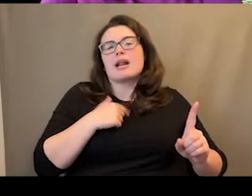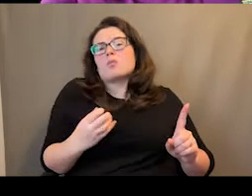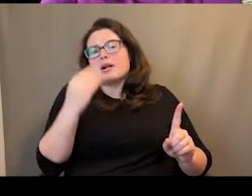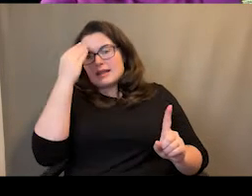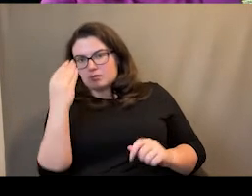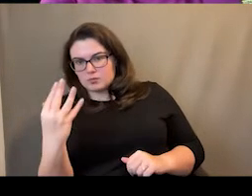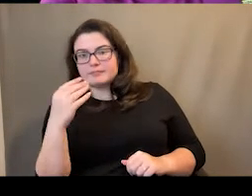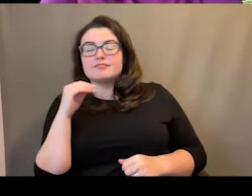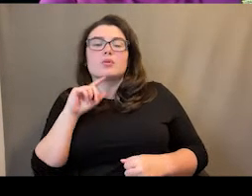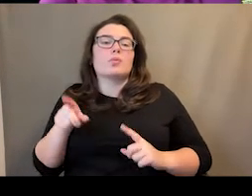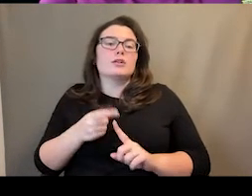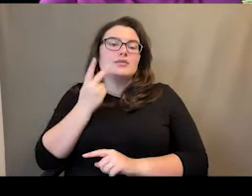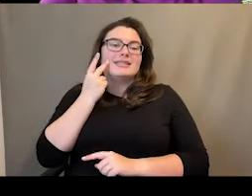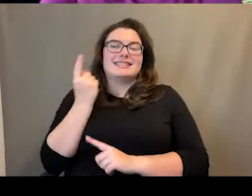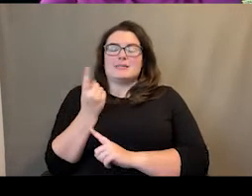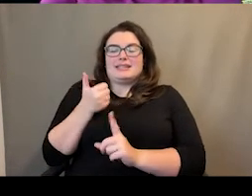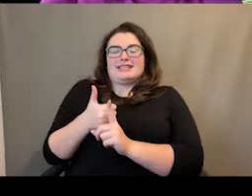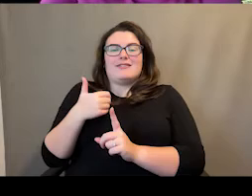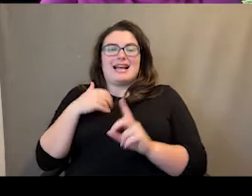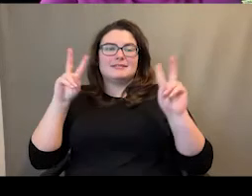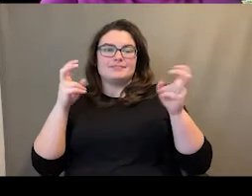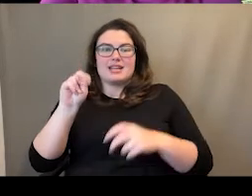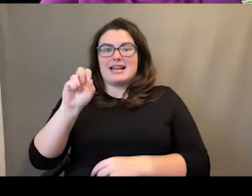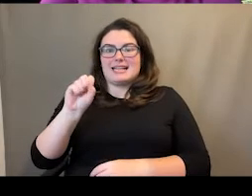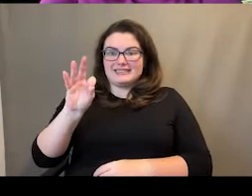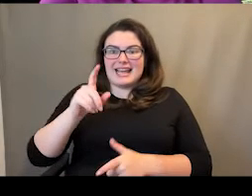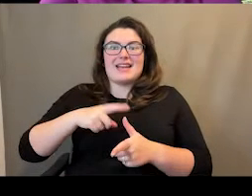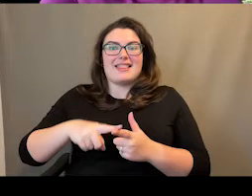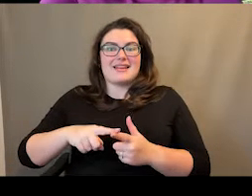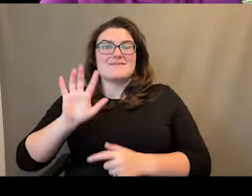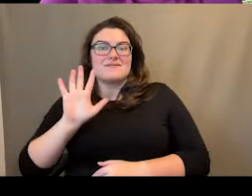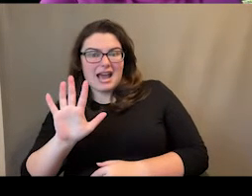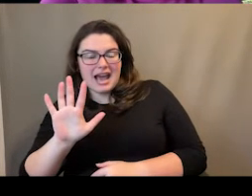when you see something that has NSF, and then it has a five digit code